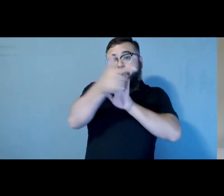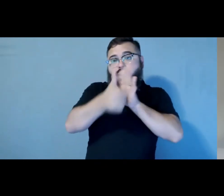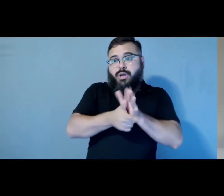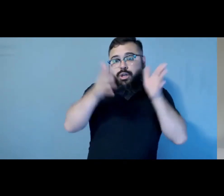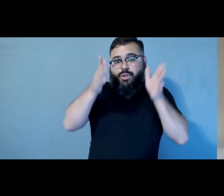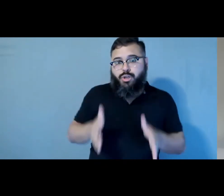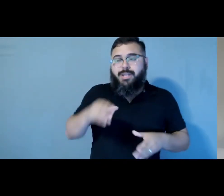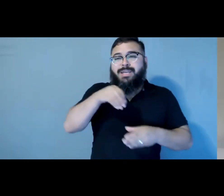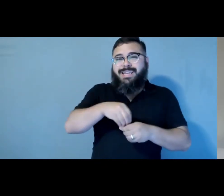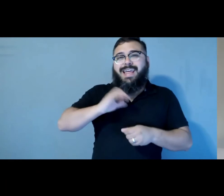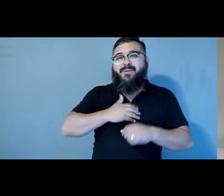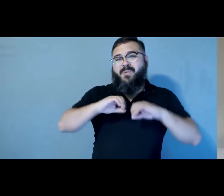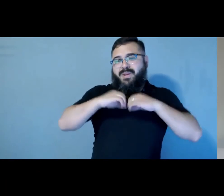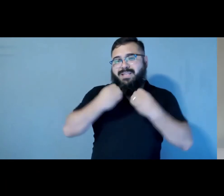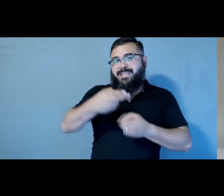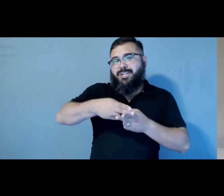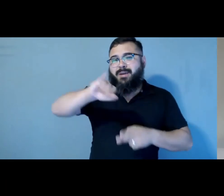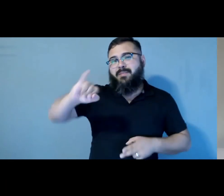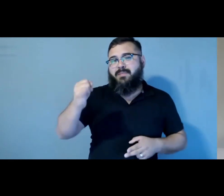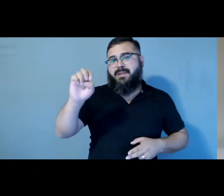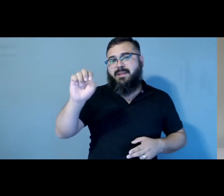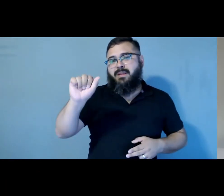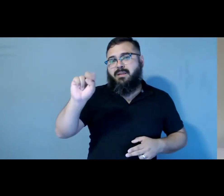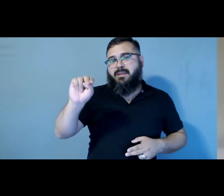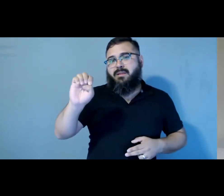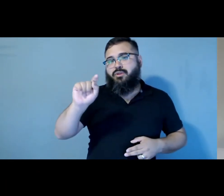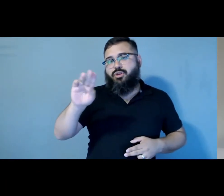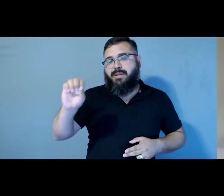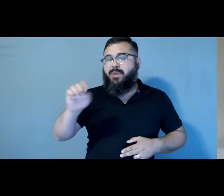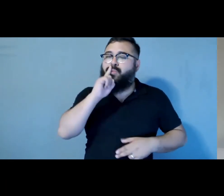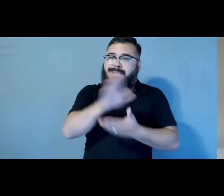was kind enough to put a link to the EEOC, how to file